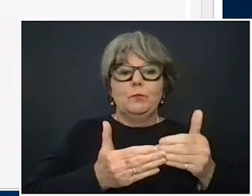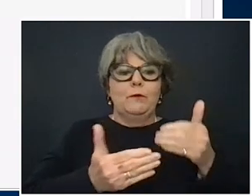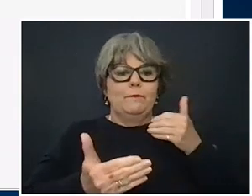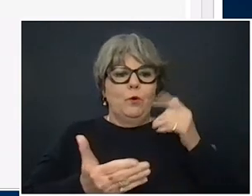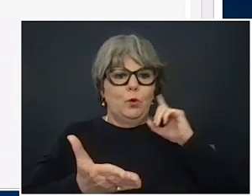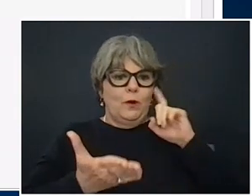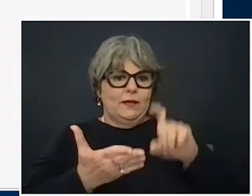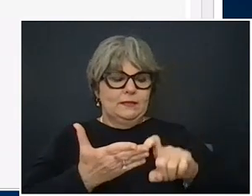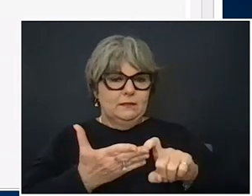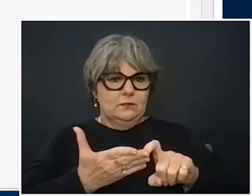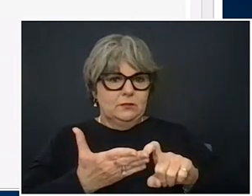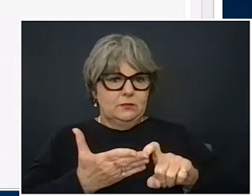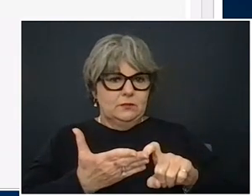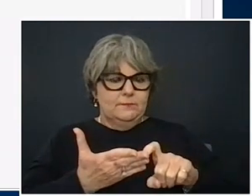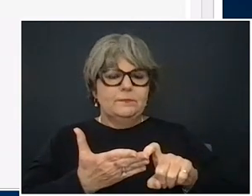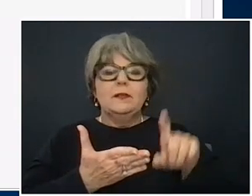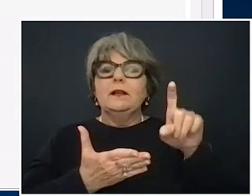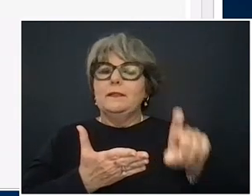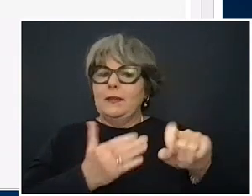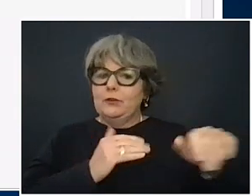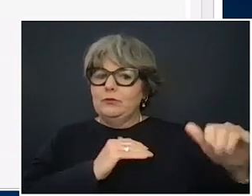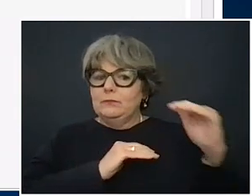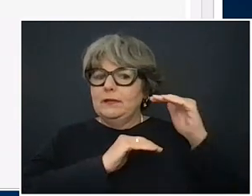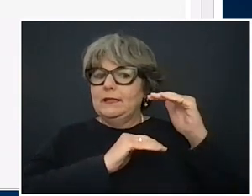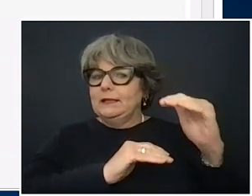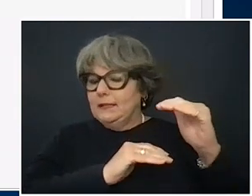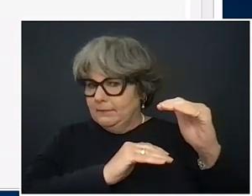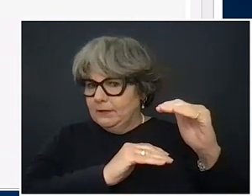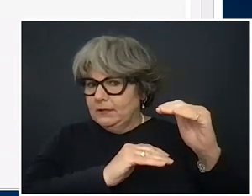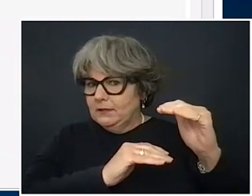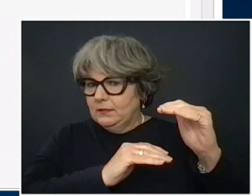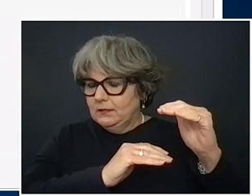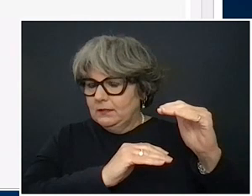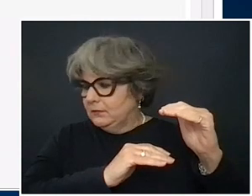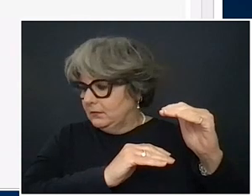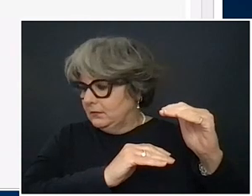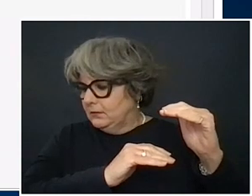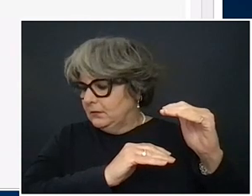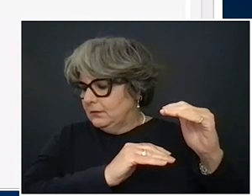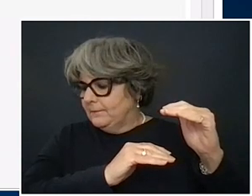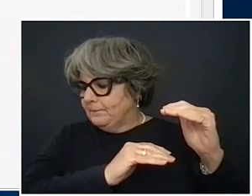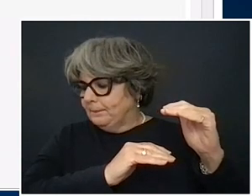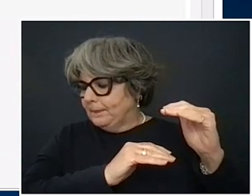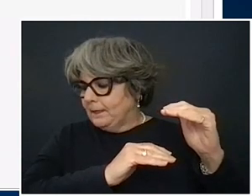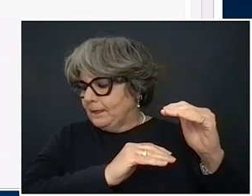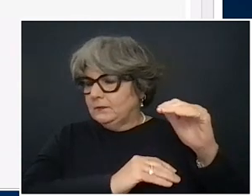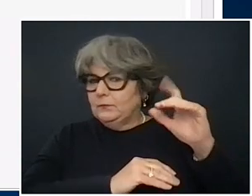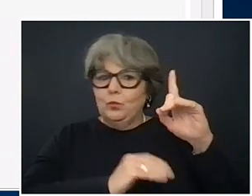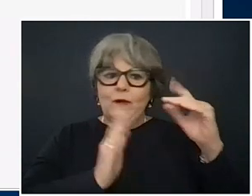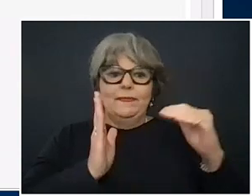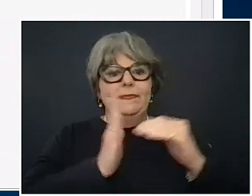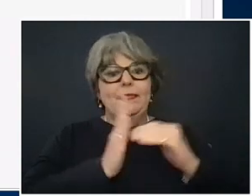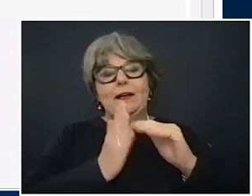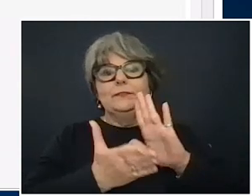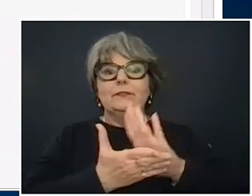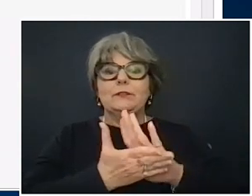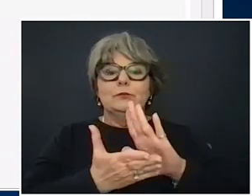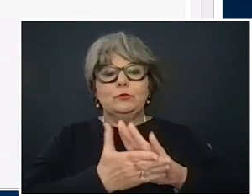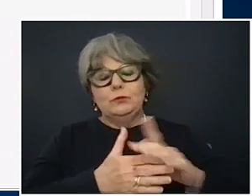be limited to- they shouldn't be able to go to, you know, a thousand schools, initially until they're more established.